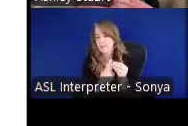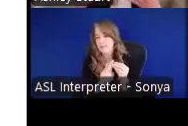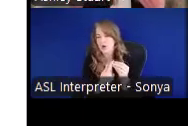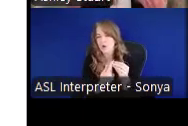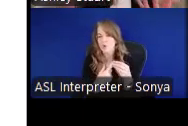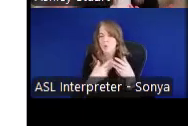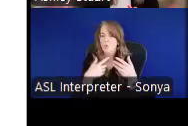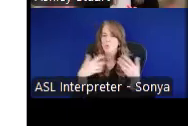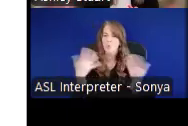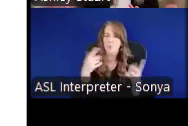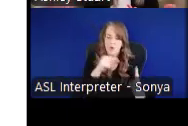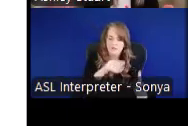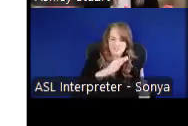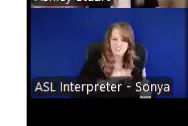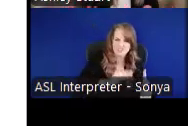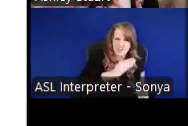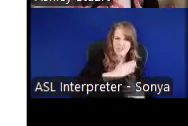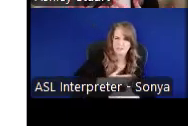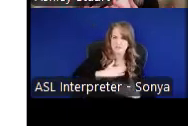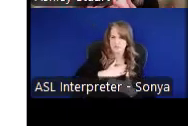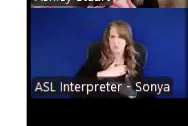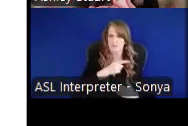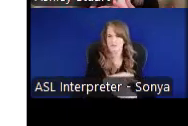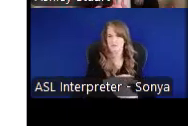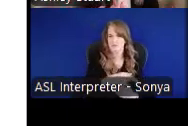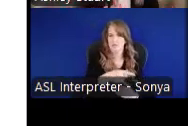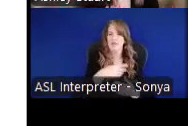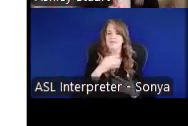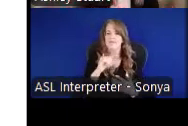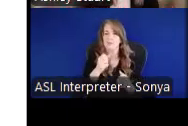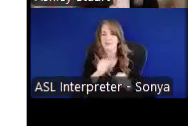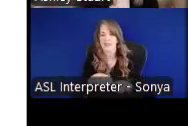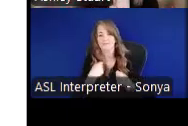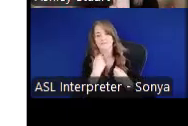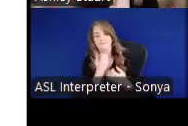that are maybe giving away freely to them right now. So you